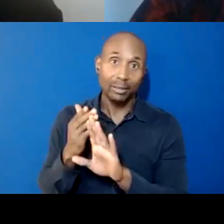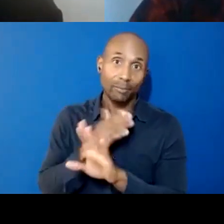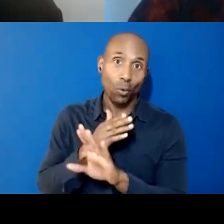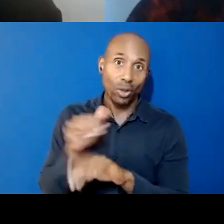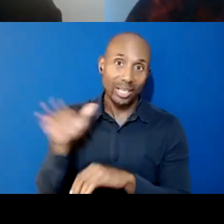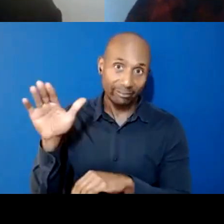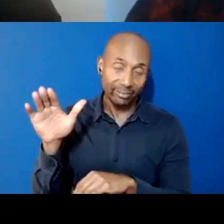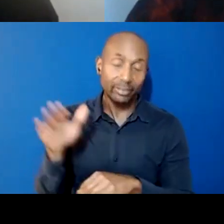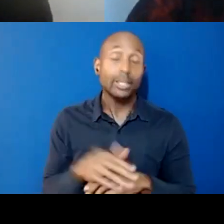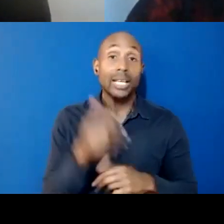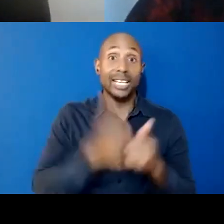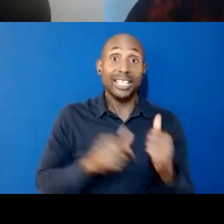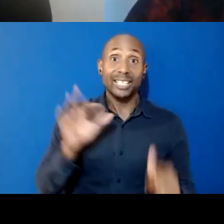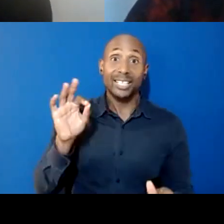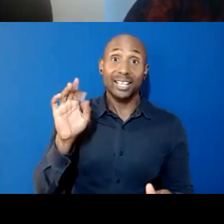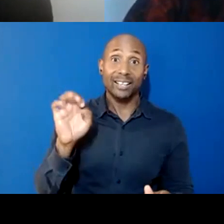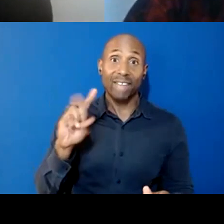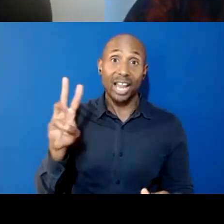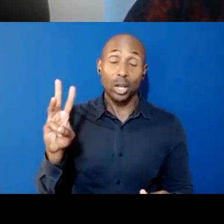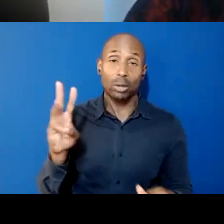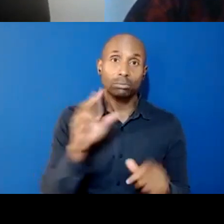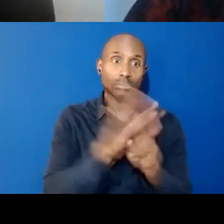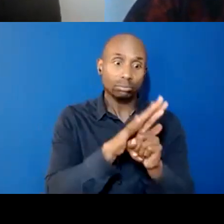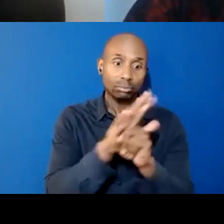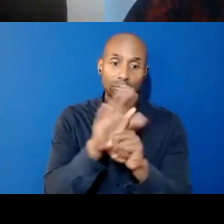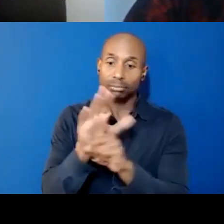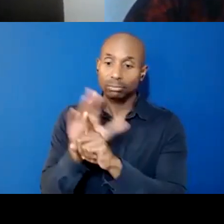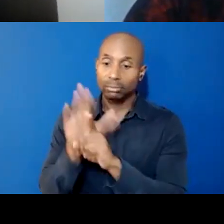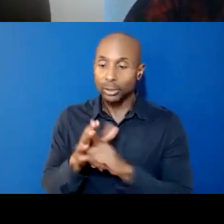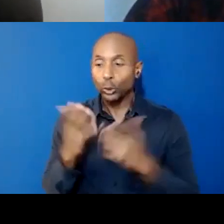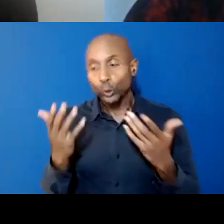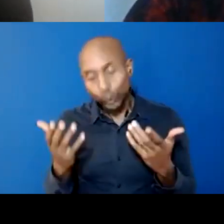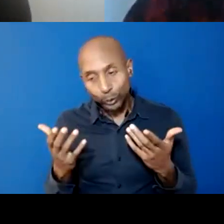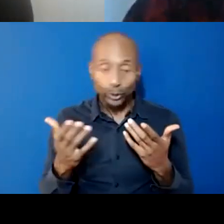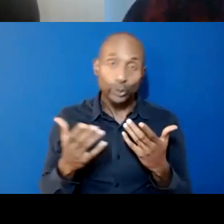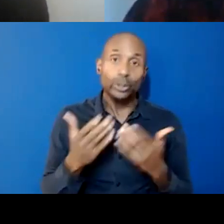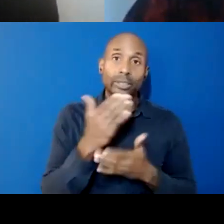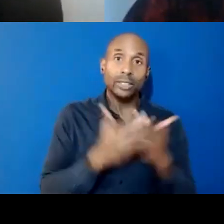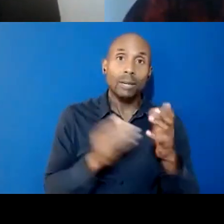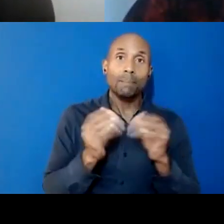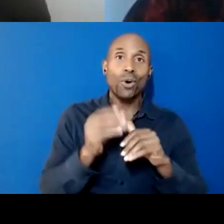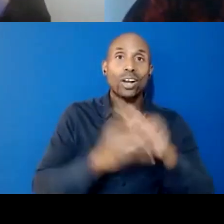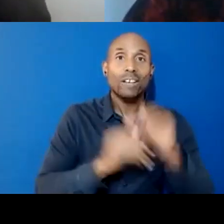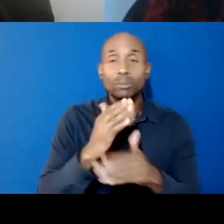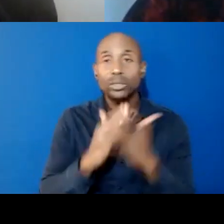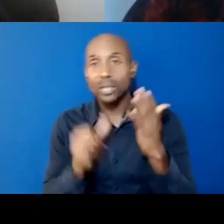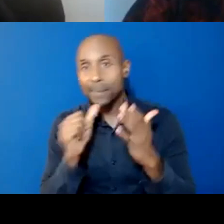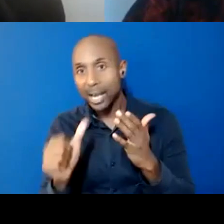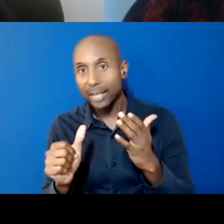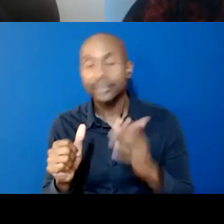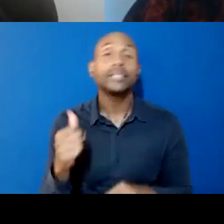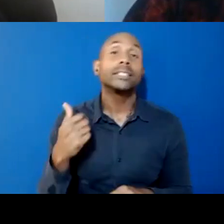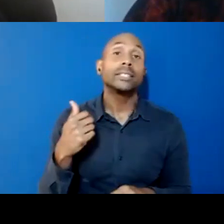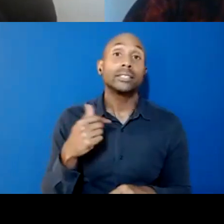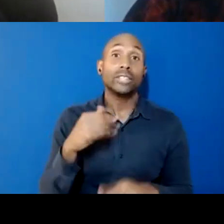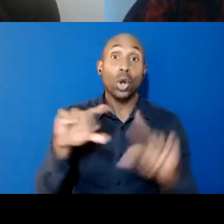are different so we have one on one orientations we are doing with each fellow rather than